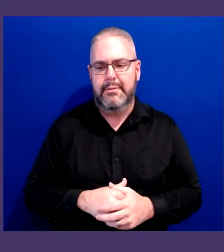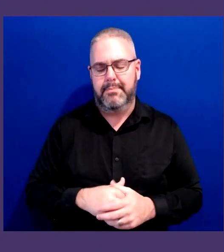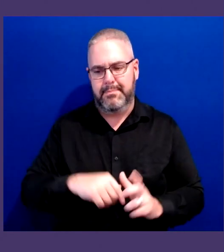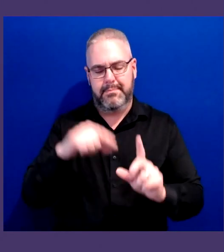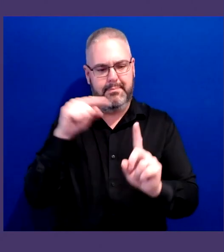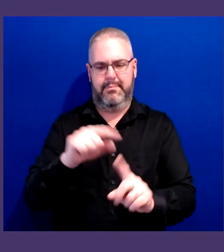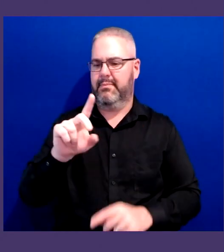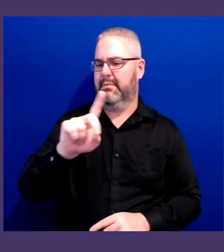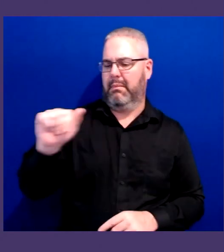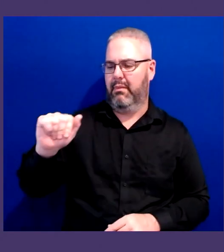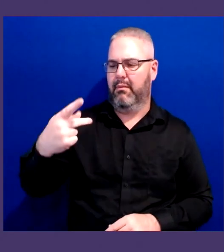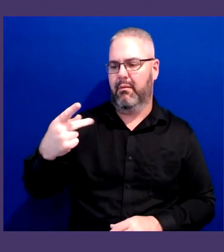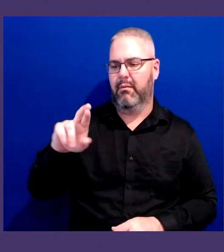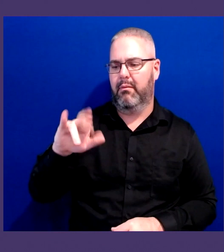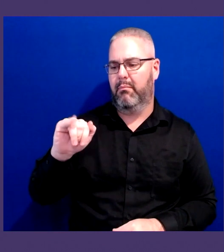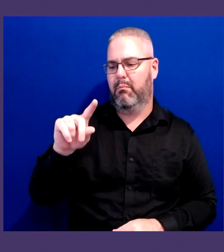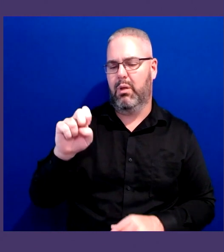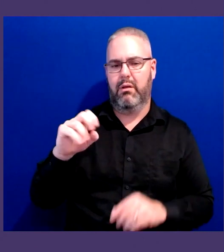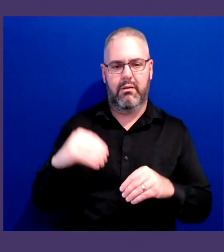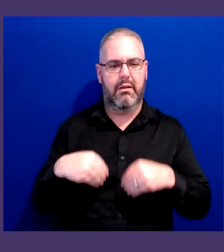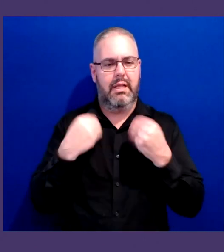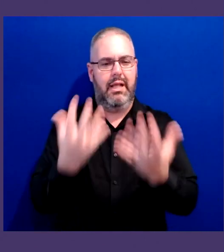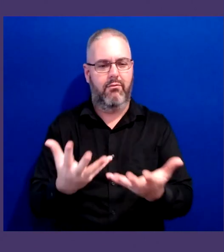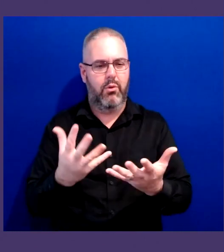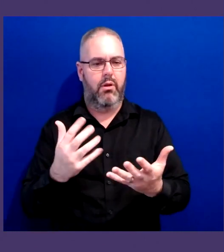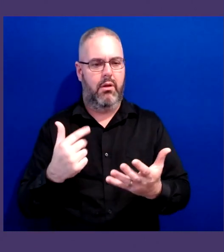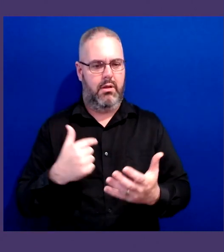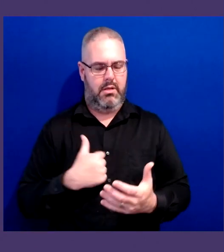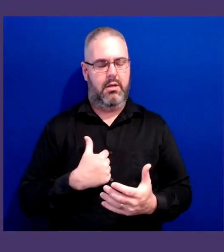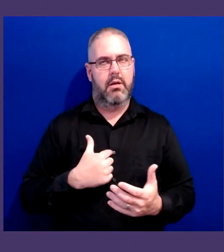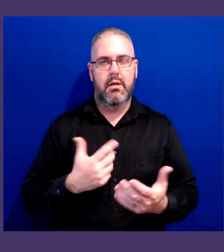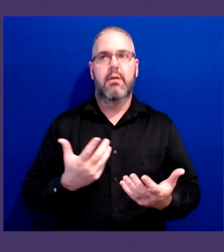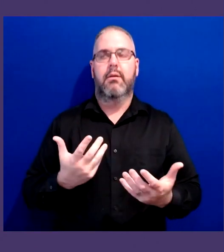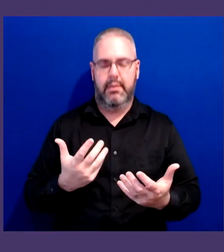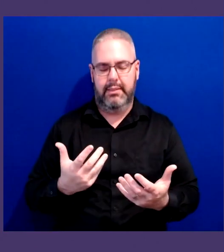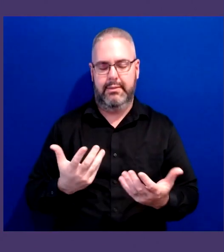that alternative answer in that moment of pain, distress, frustration.